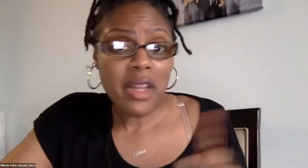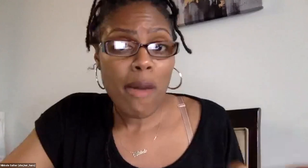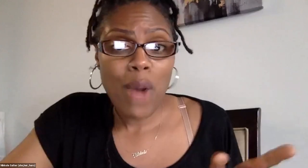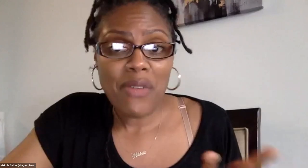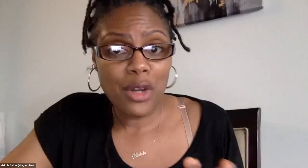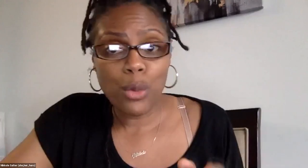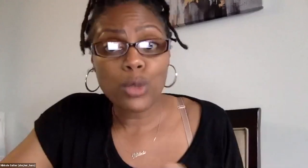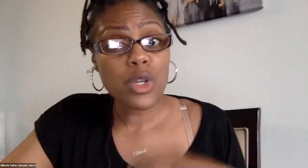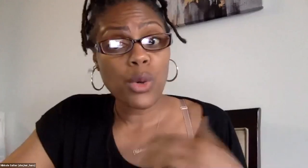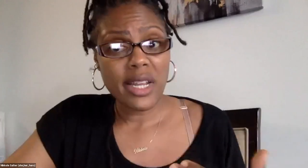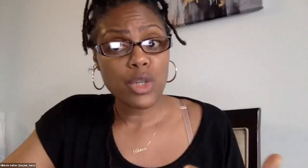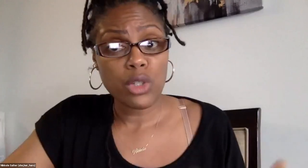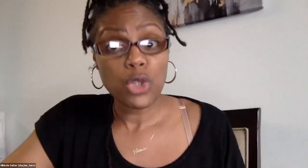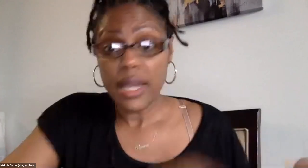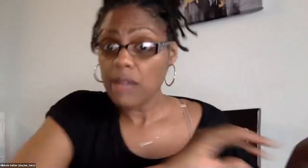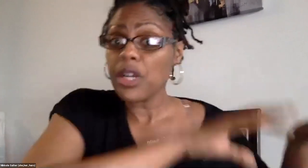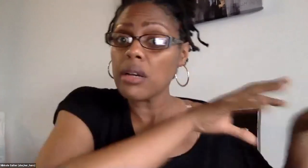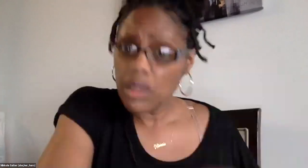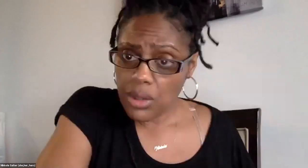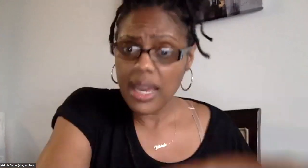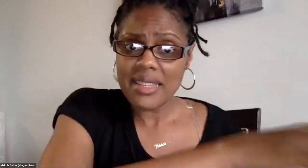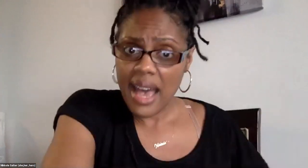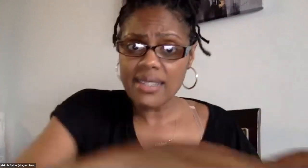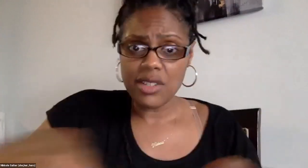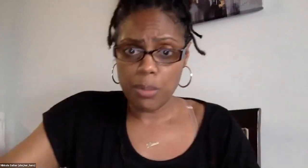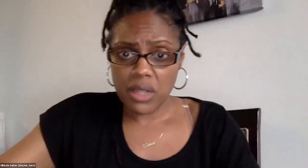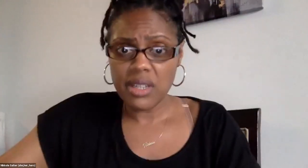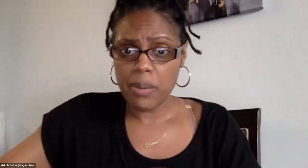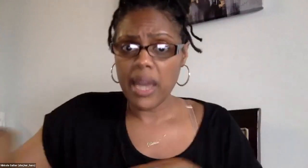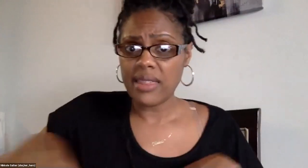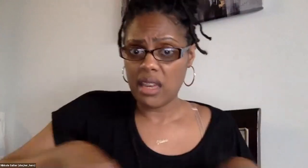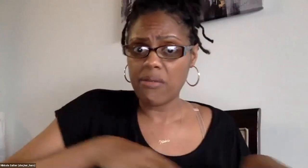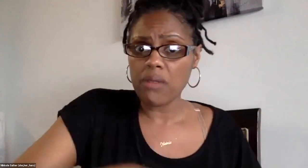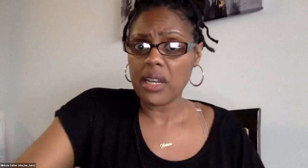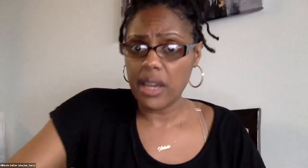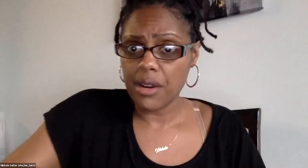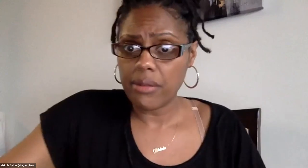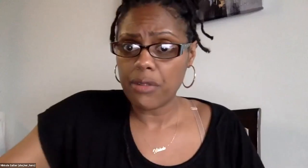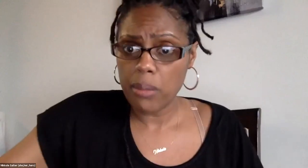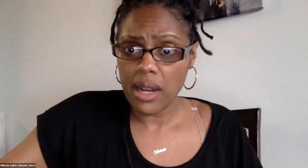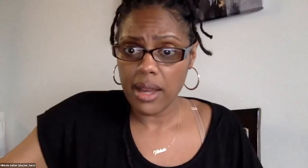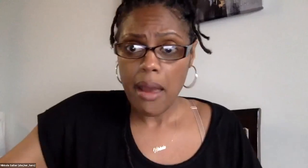The nonprofit theater world was created to ensure that every community has access to participate in the evolving narrative of humanity,